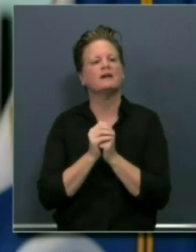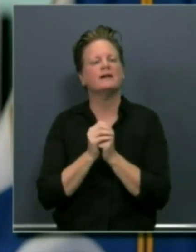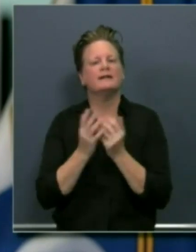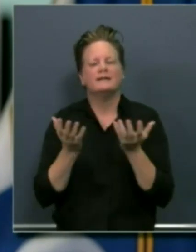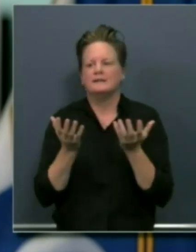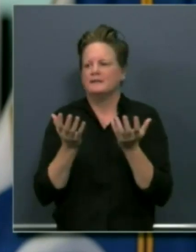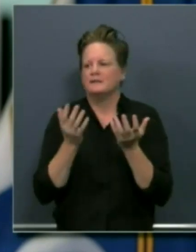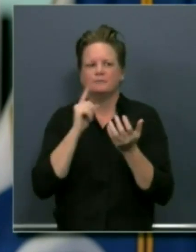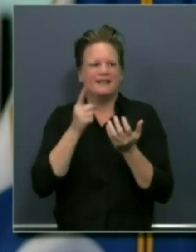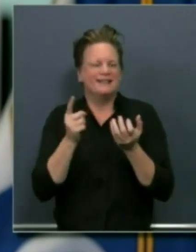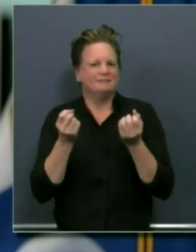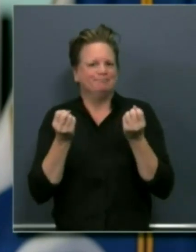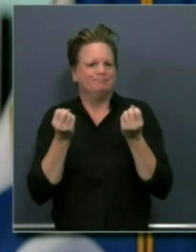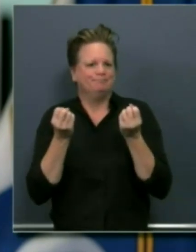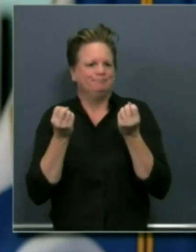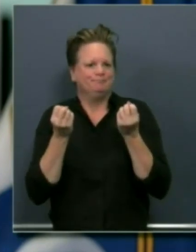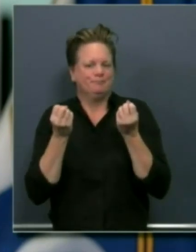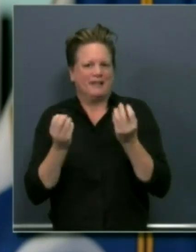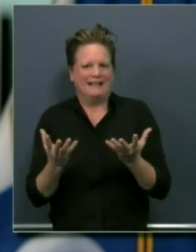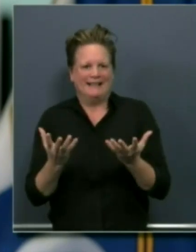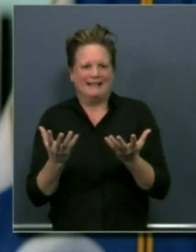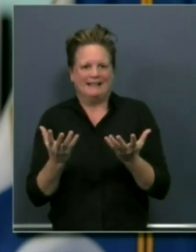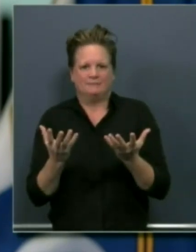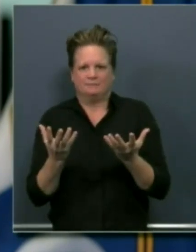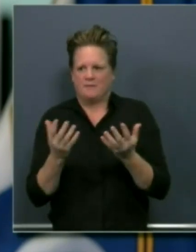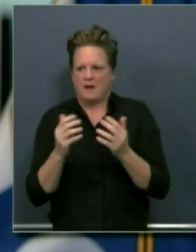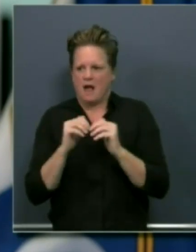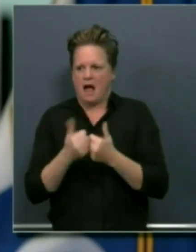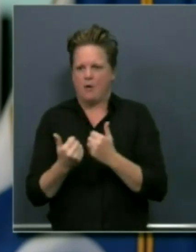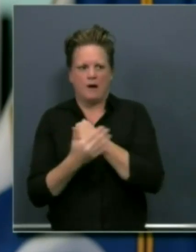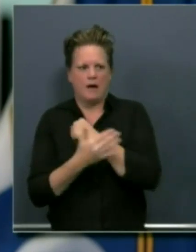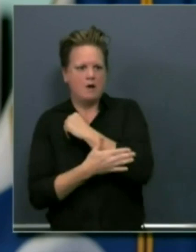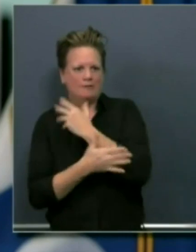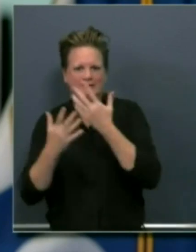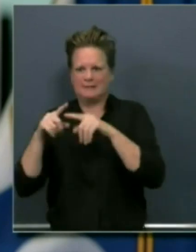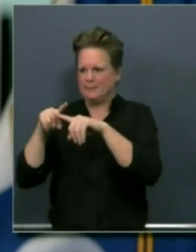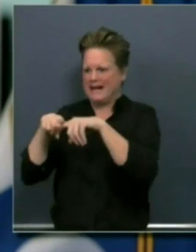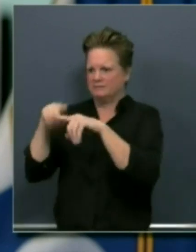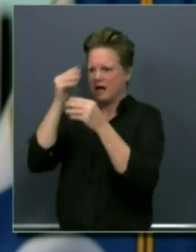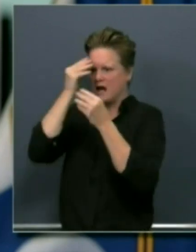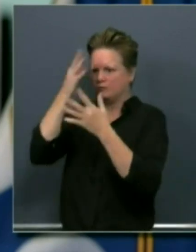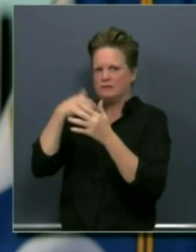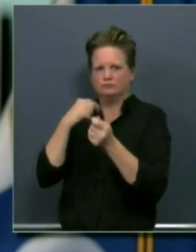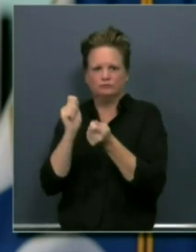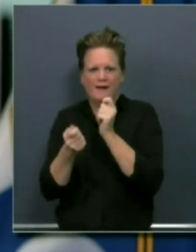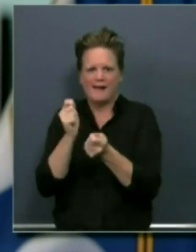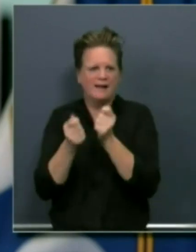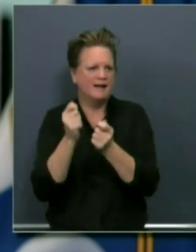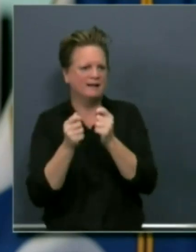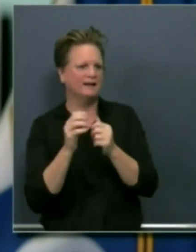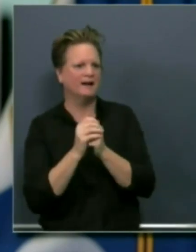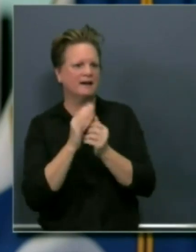MAKING ANNOUNCEMENTS THIS IS A DYNAMIC PROCESS. THIS IS A VERY INTERRUPT PROCESS, THERE'S. FLOW HERE THAT YOU SHOULD ANTICIPATE. WHERE THE